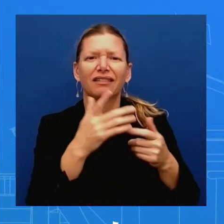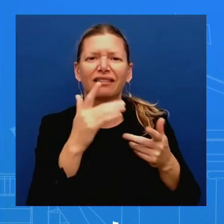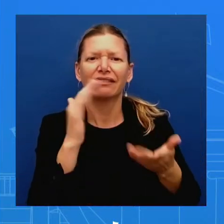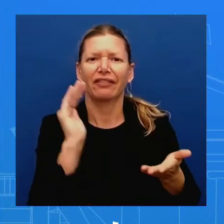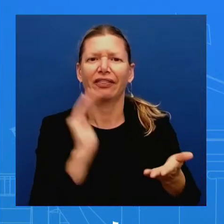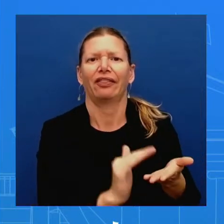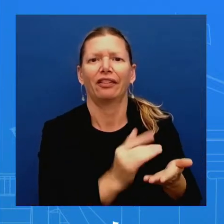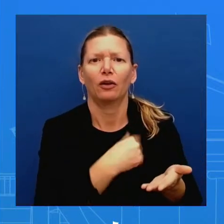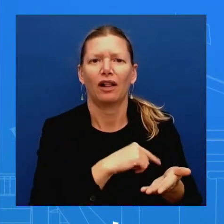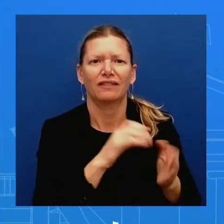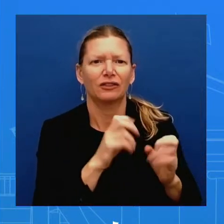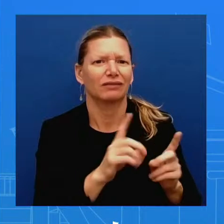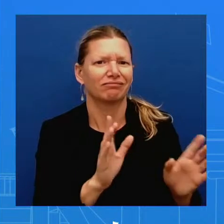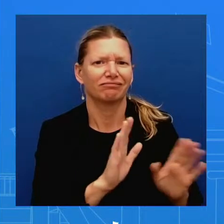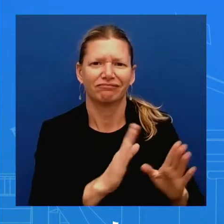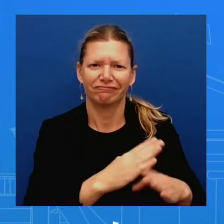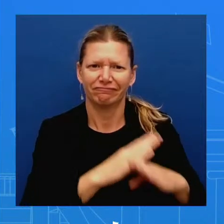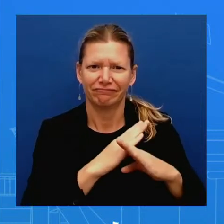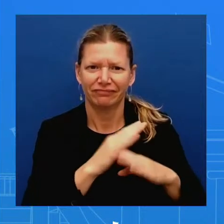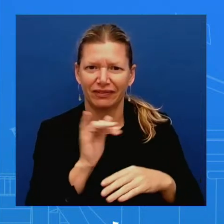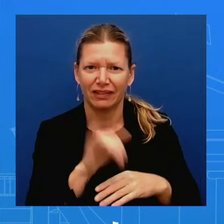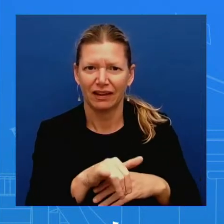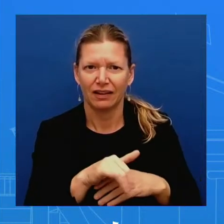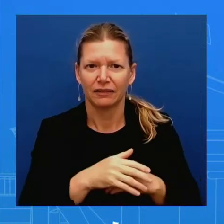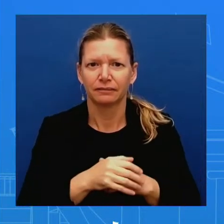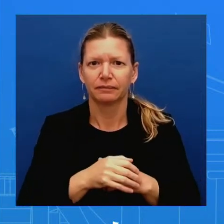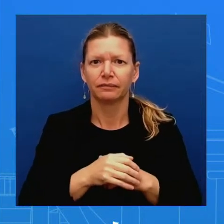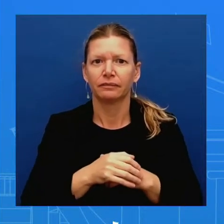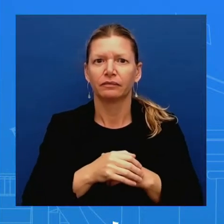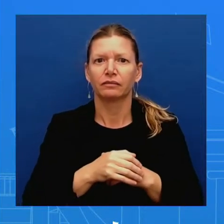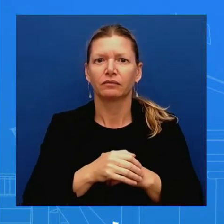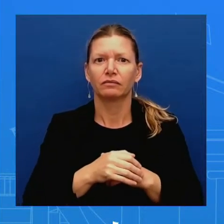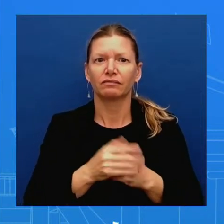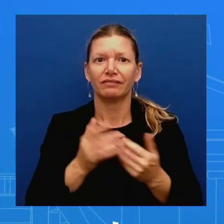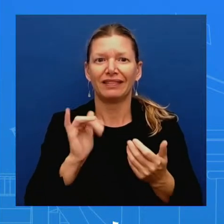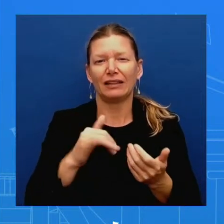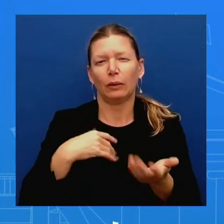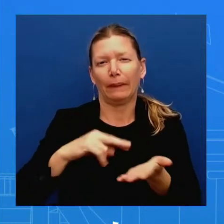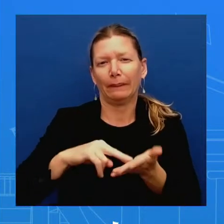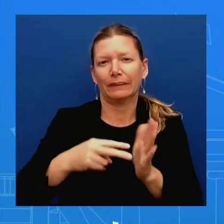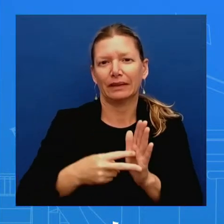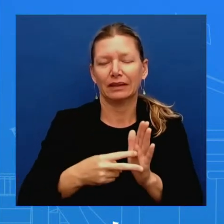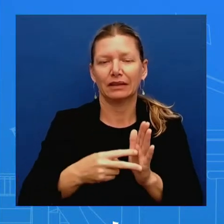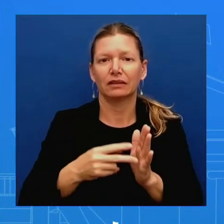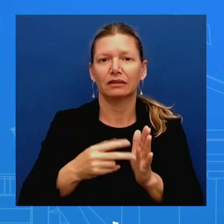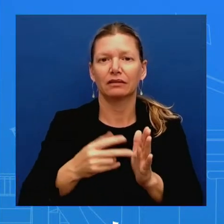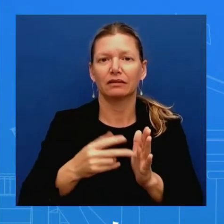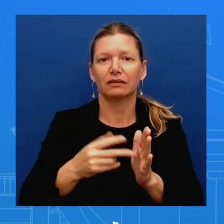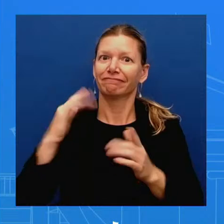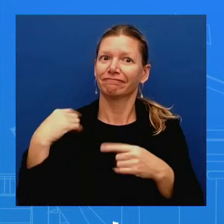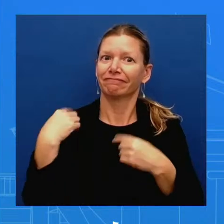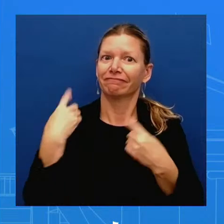there's this idea -- and he talks about it often; you've heard him say it a mil- a million times -- about the idea of -- of America.